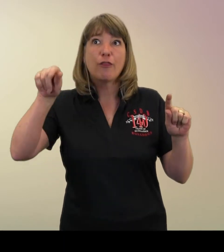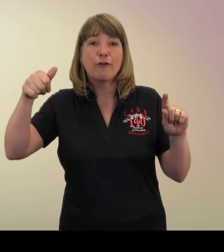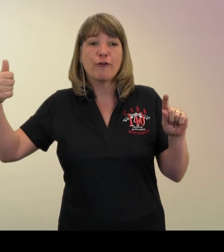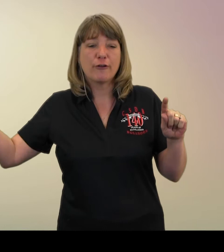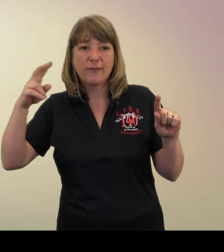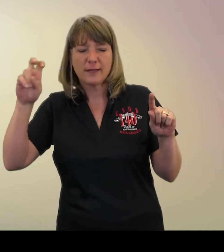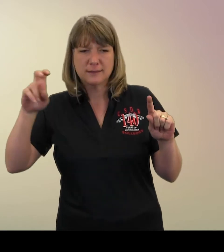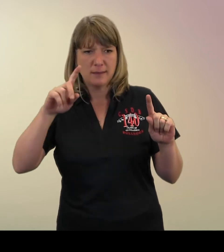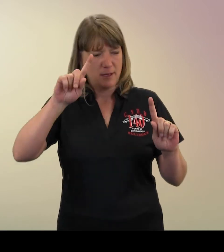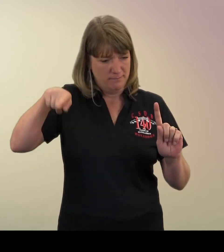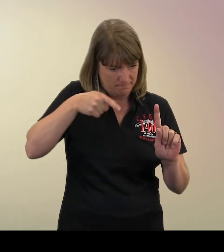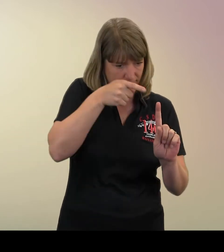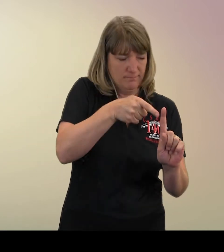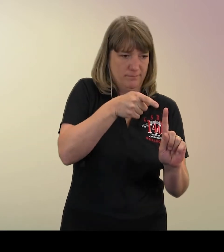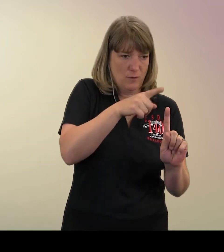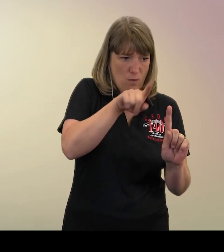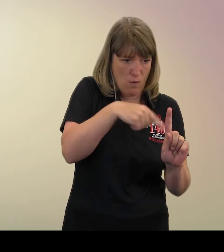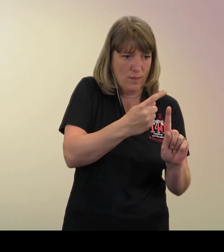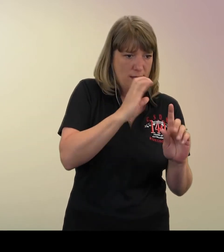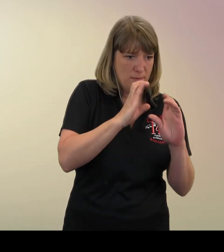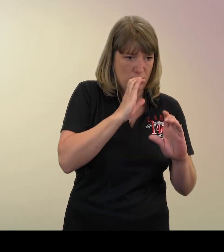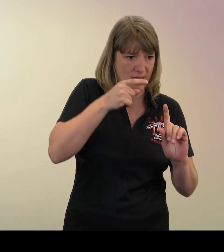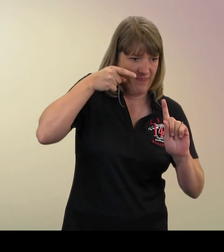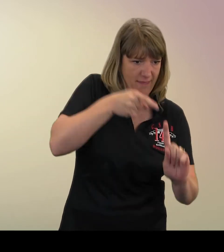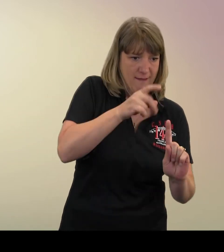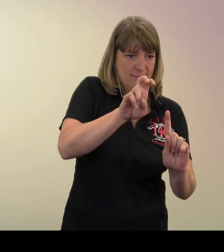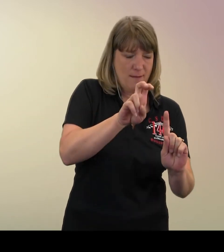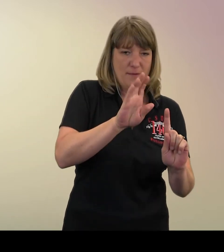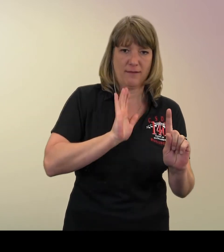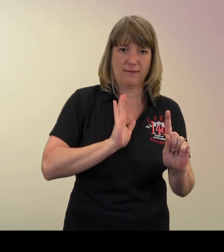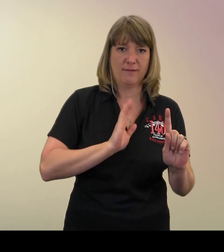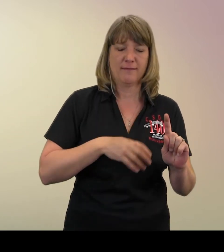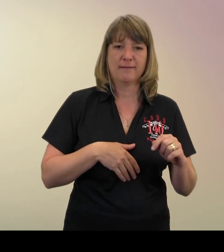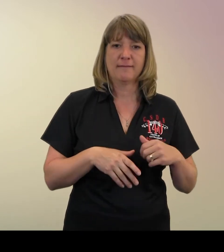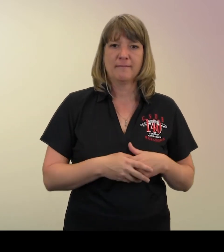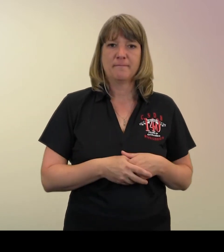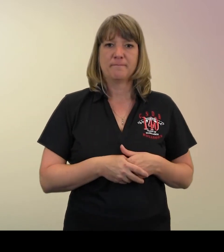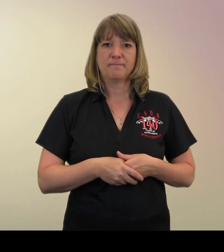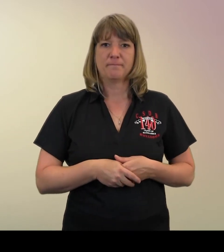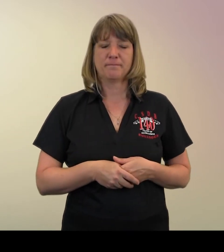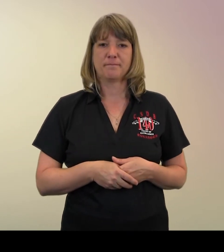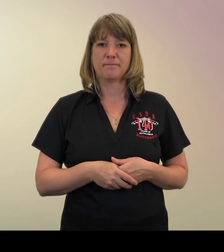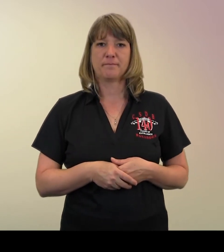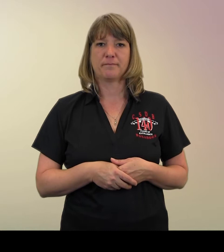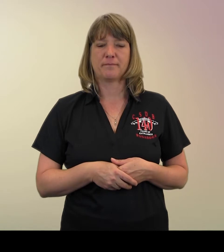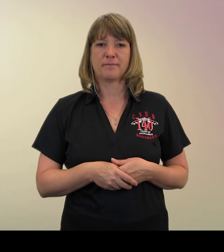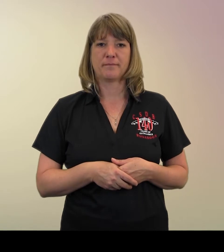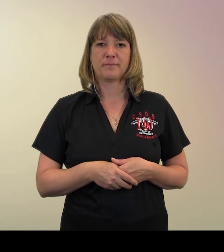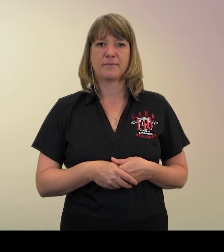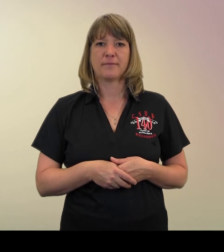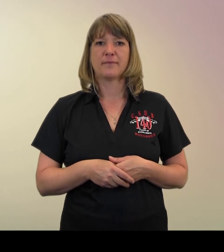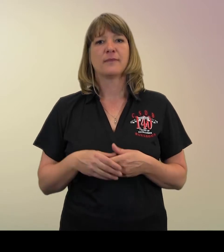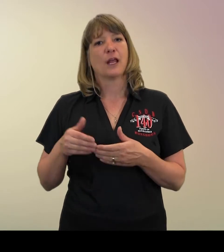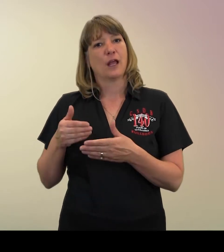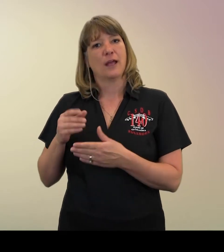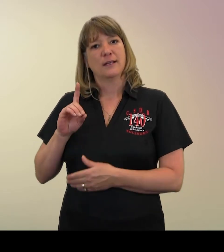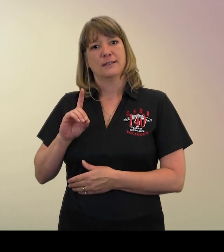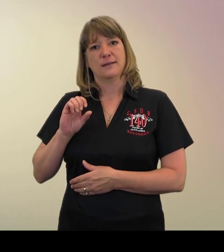to communicate about other things, but are choosing to only consistently communicate about that one topic.